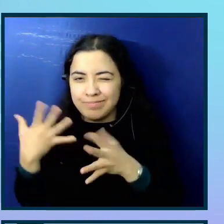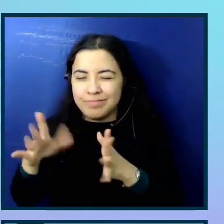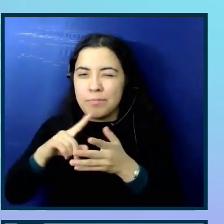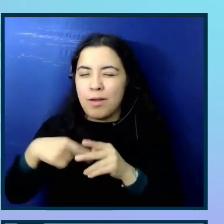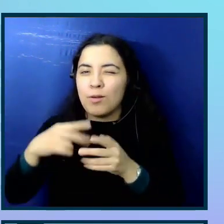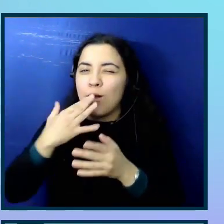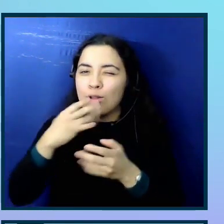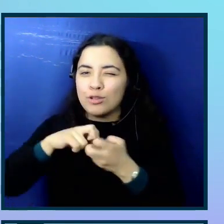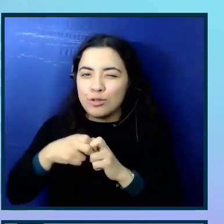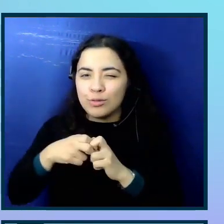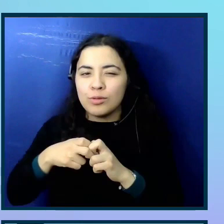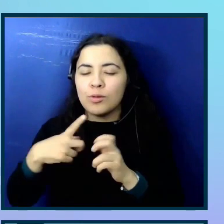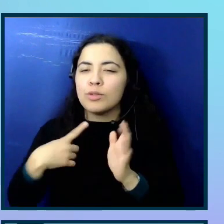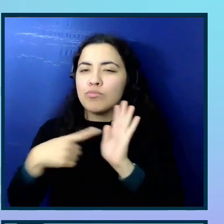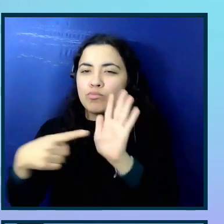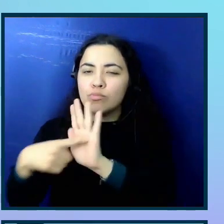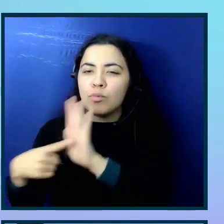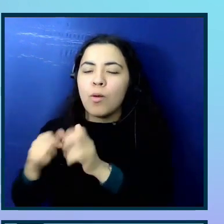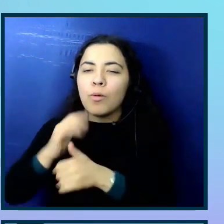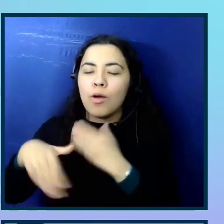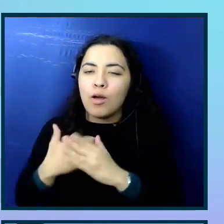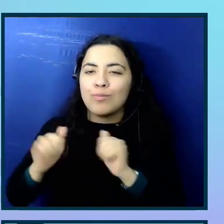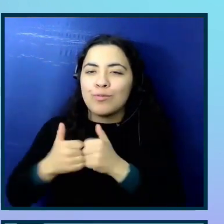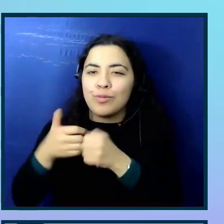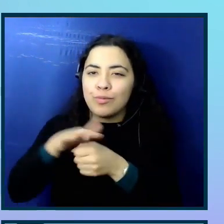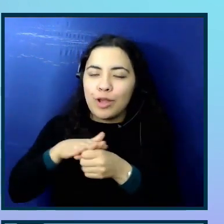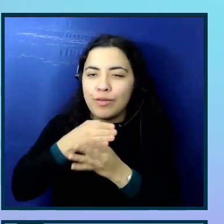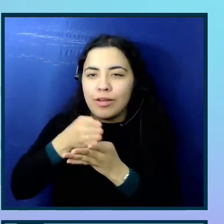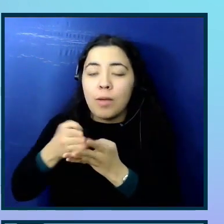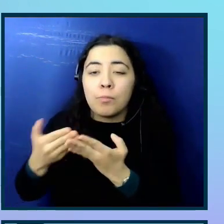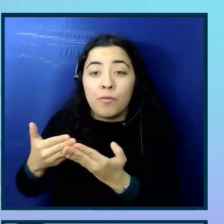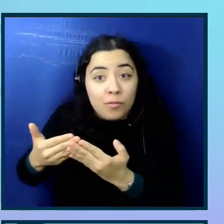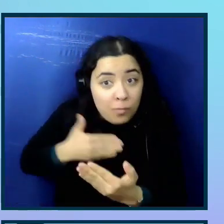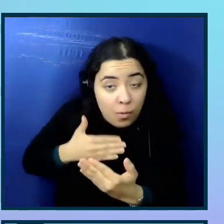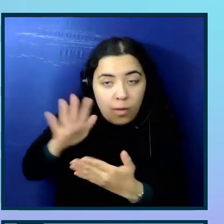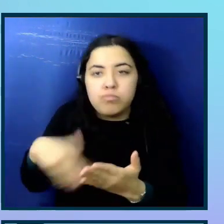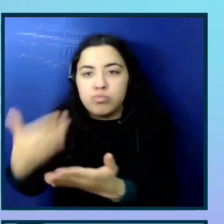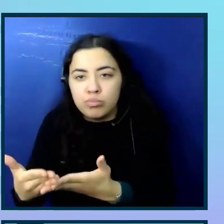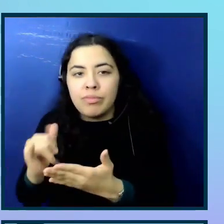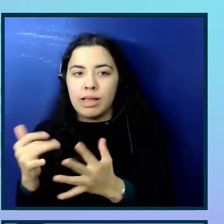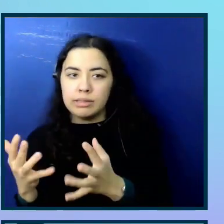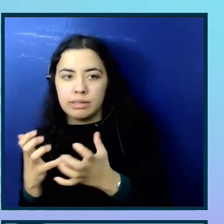for all of our challenge areas before we did a desire ability study. So this phase of work ended with a desirability study